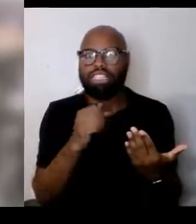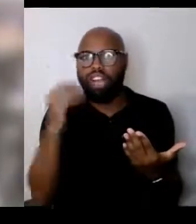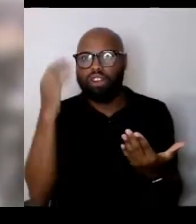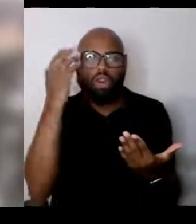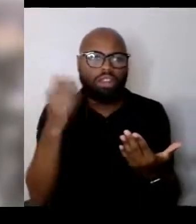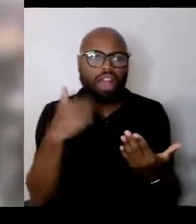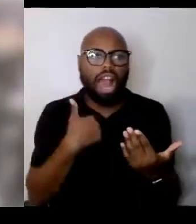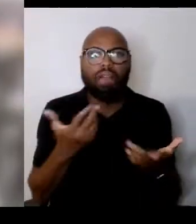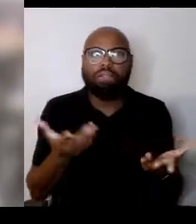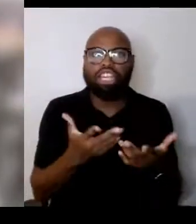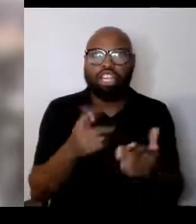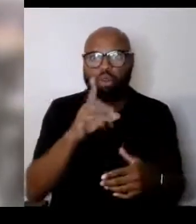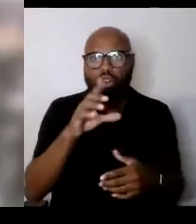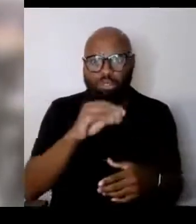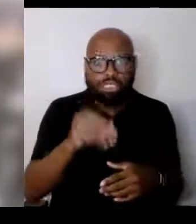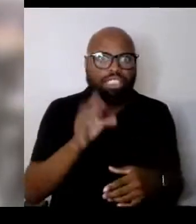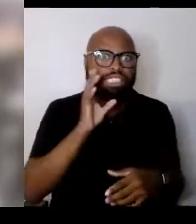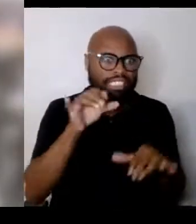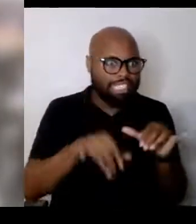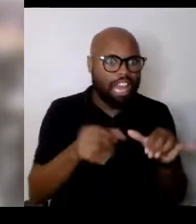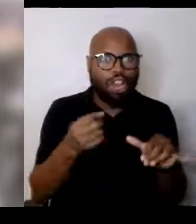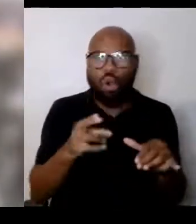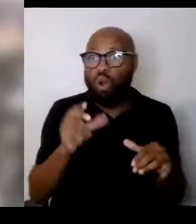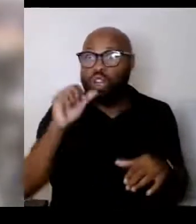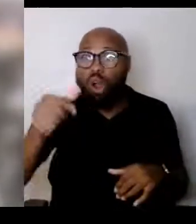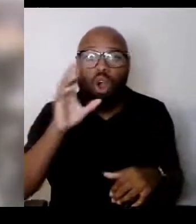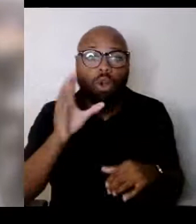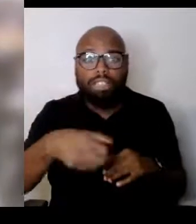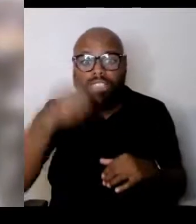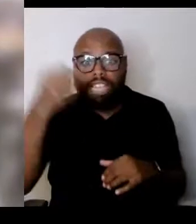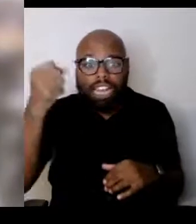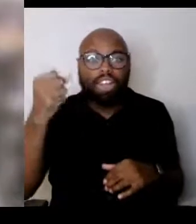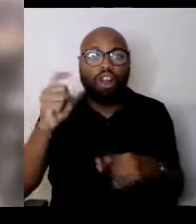from you tomorrow When I wake up. Things like that can take an emotional toll